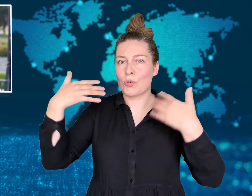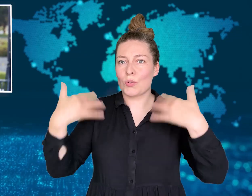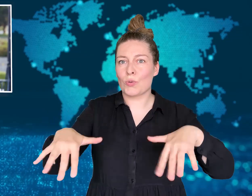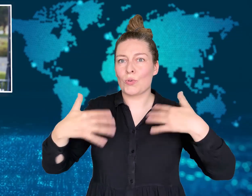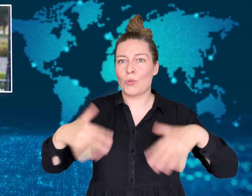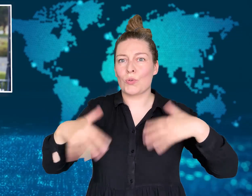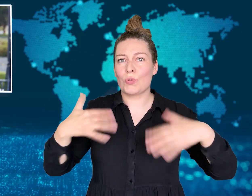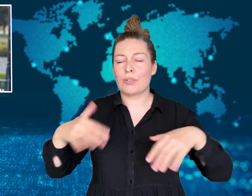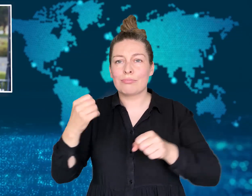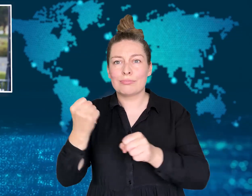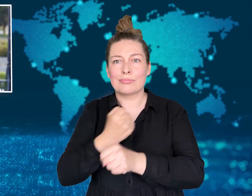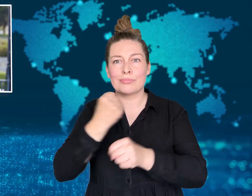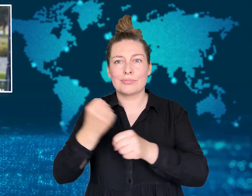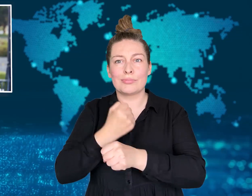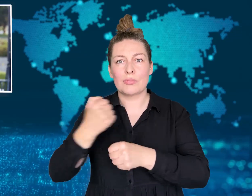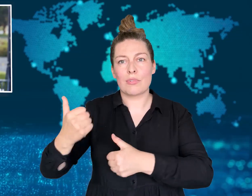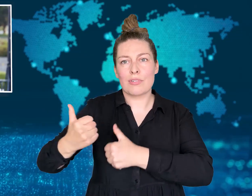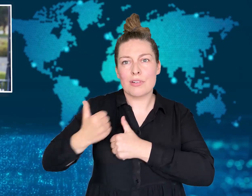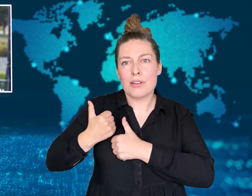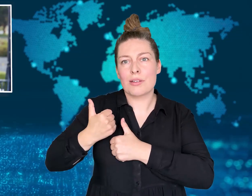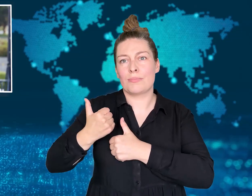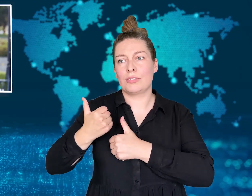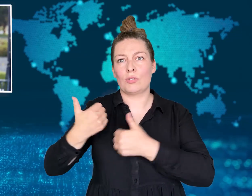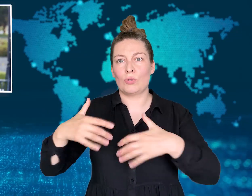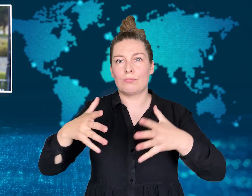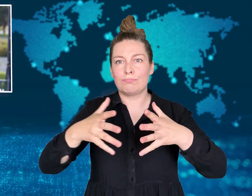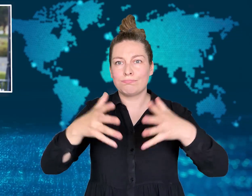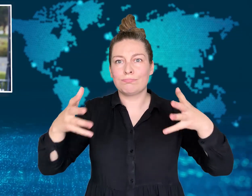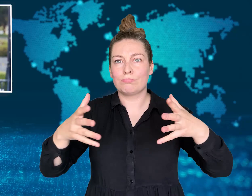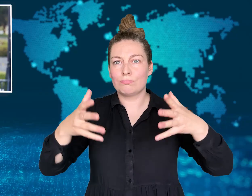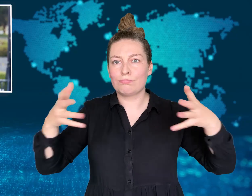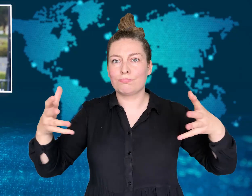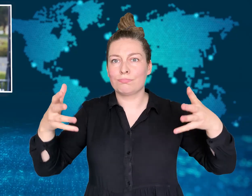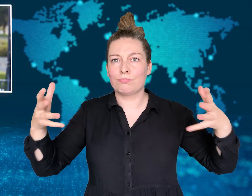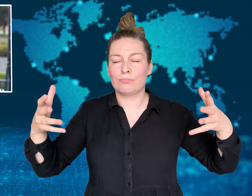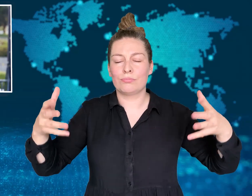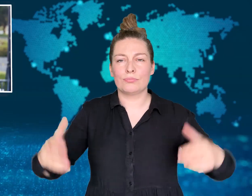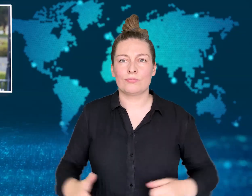The G7 leaders warned that both are building their arsenals.